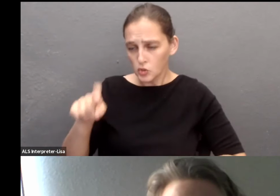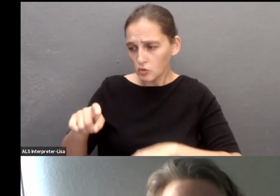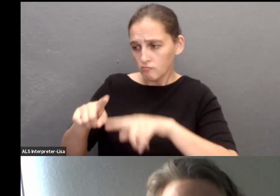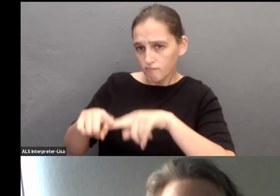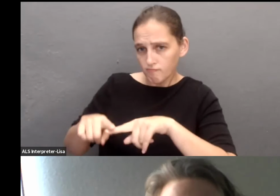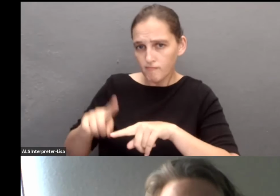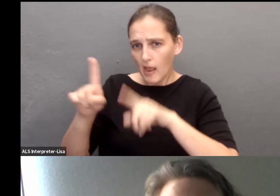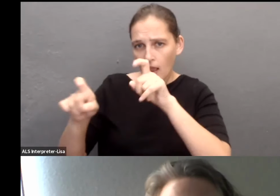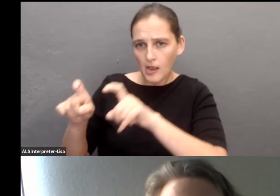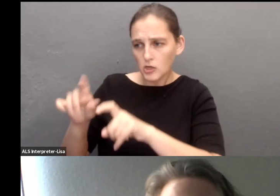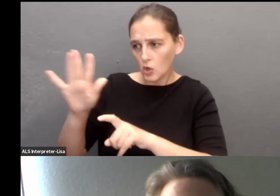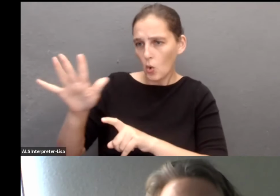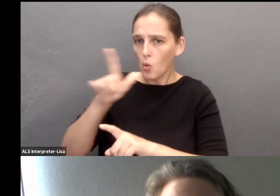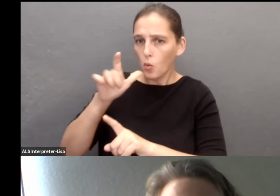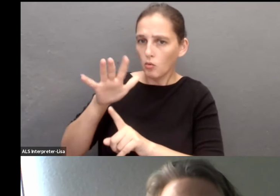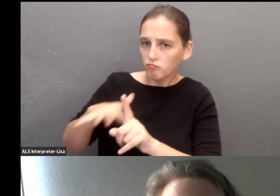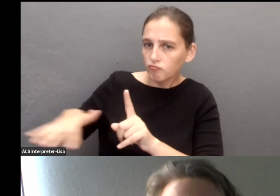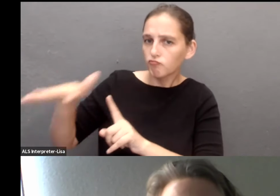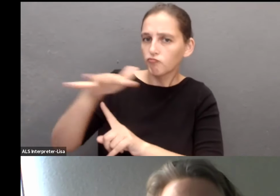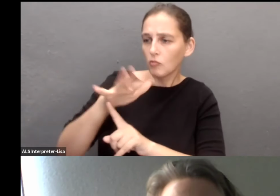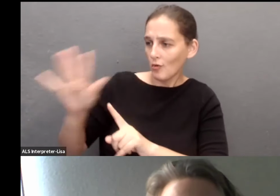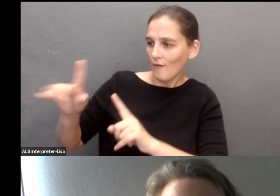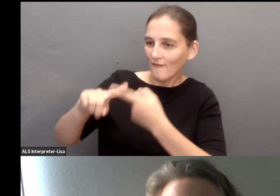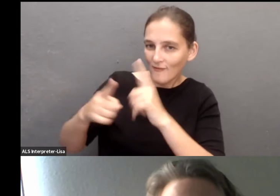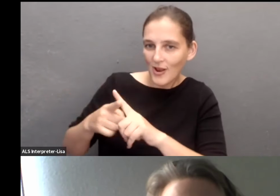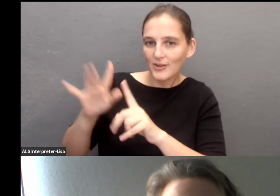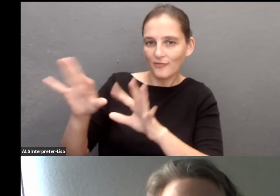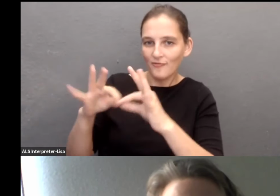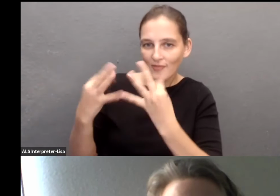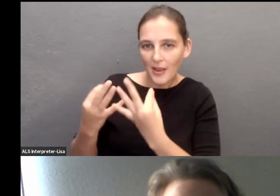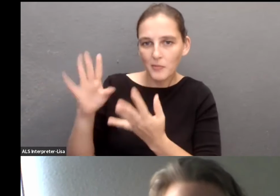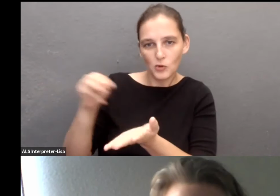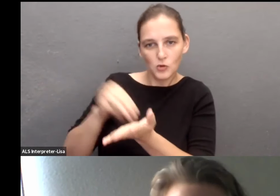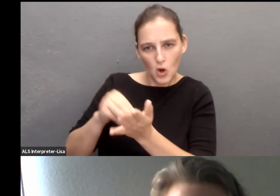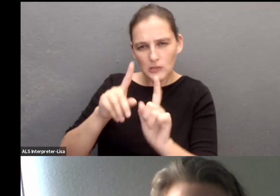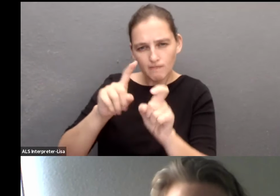you have around you talk to your friends talk to your family talk to your doctor.